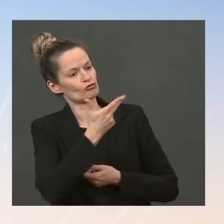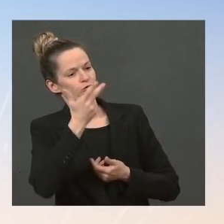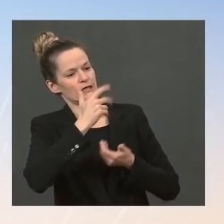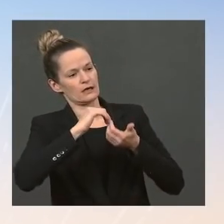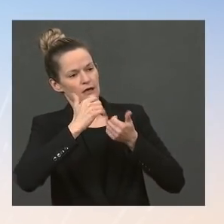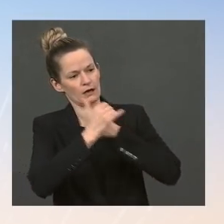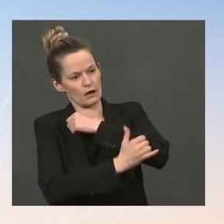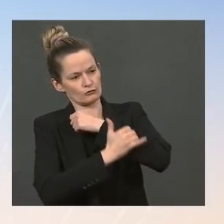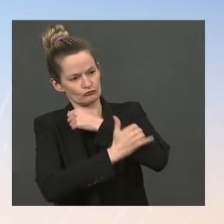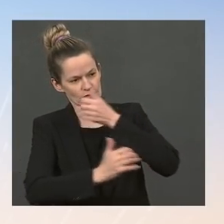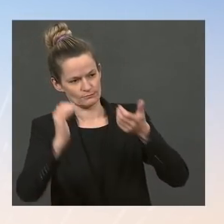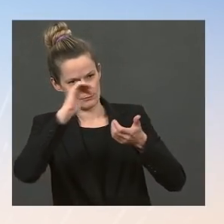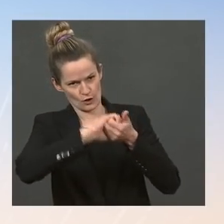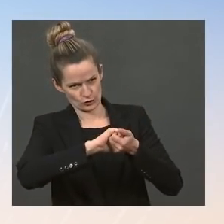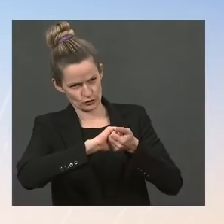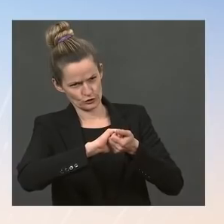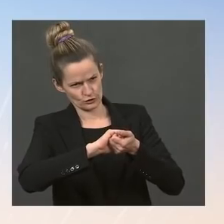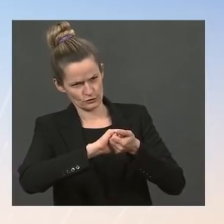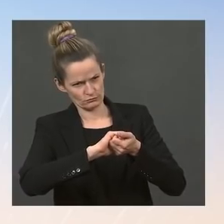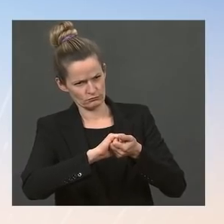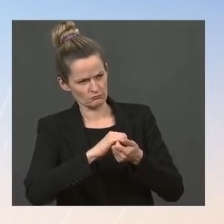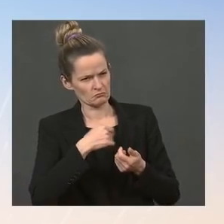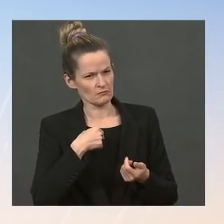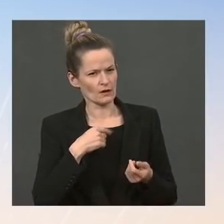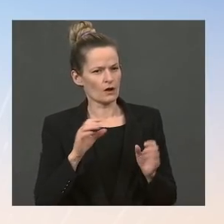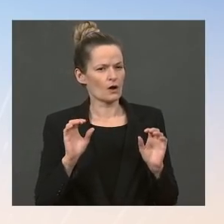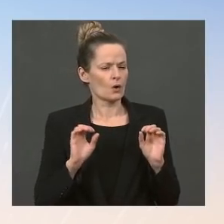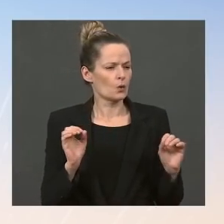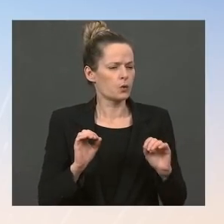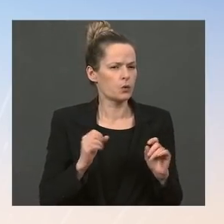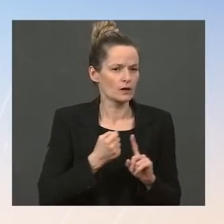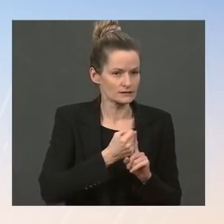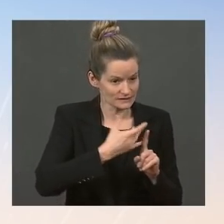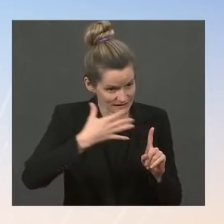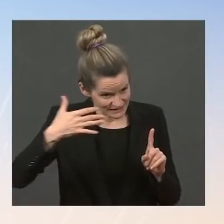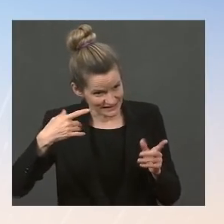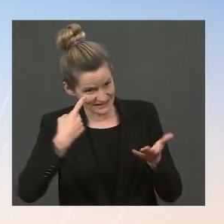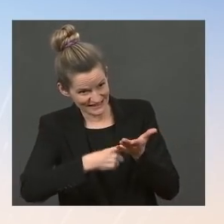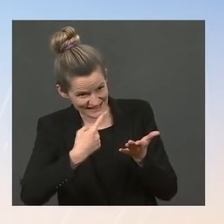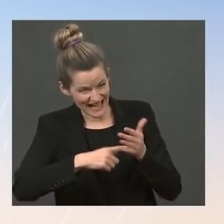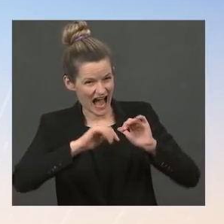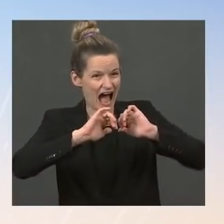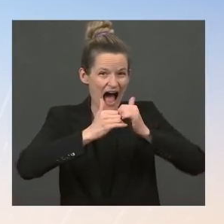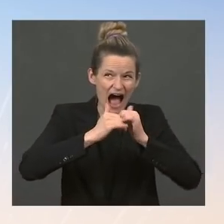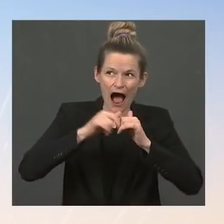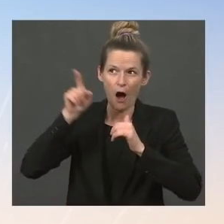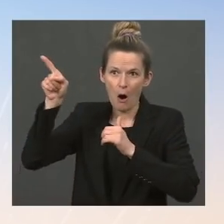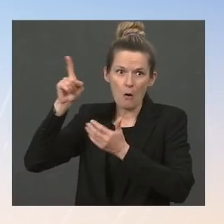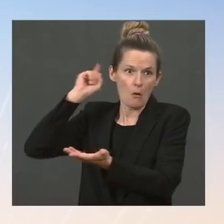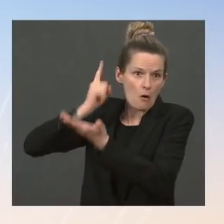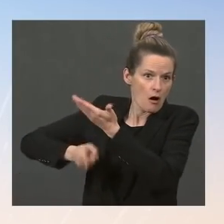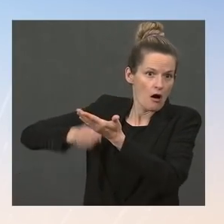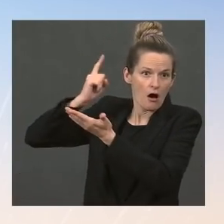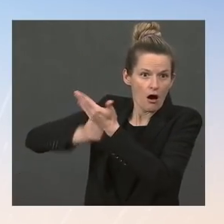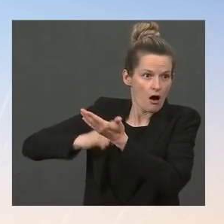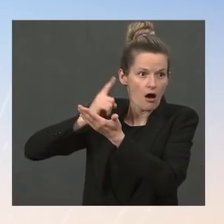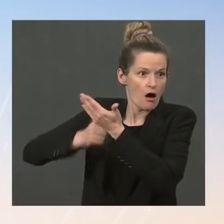a detailed level of our engagement on this. This was a -- this is a partnership with the Australians and the United Kingdom.